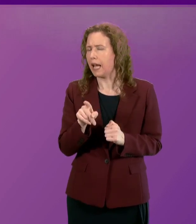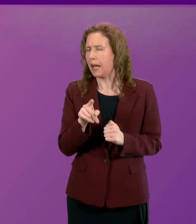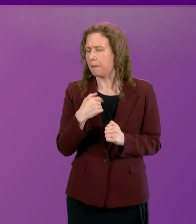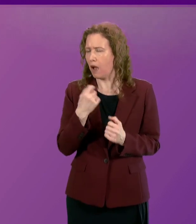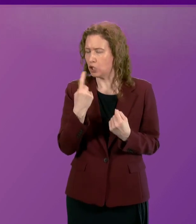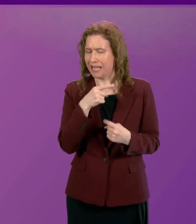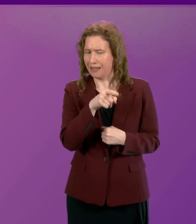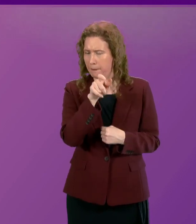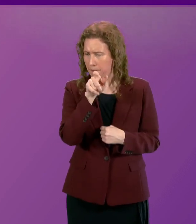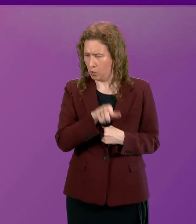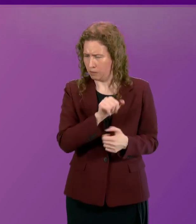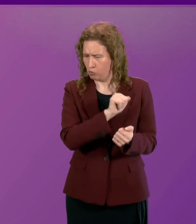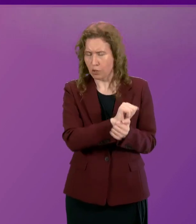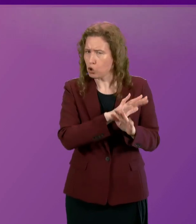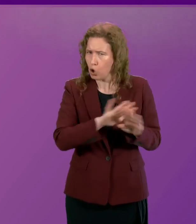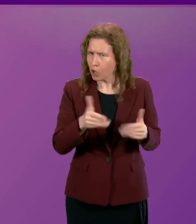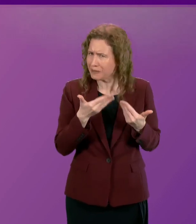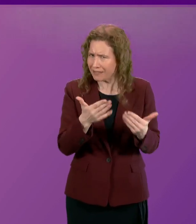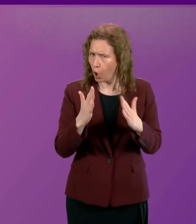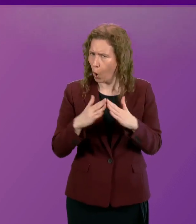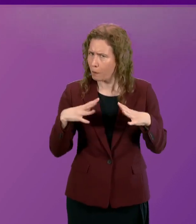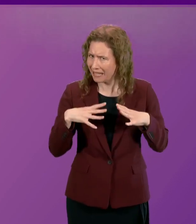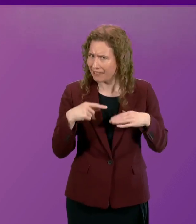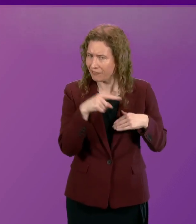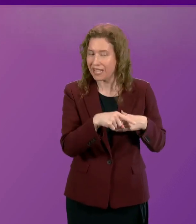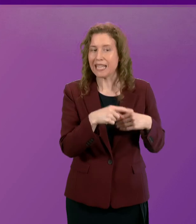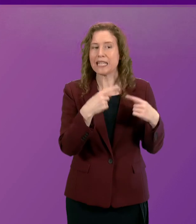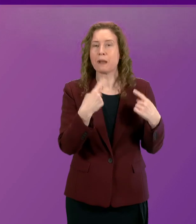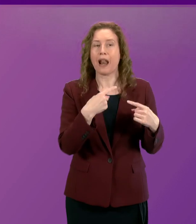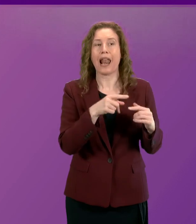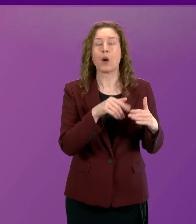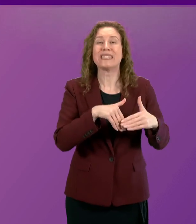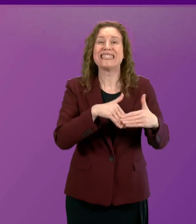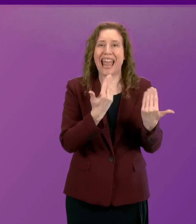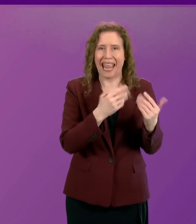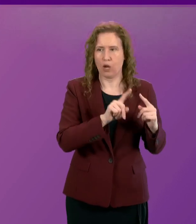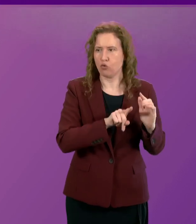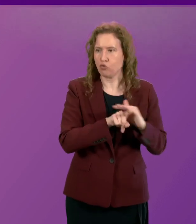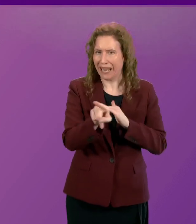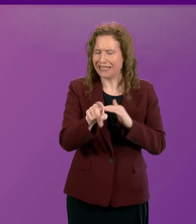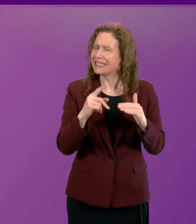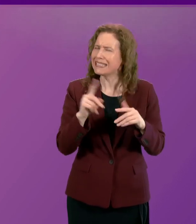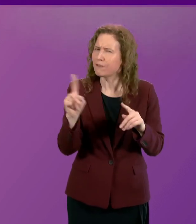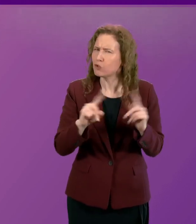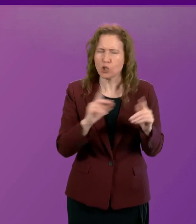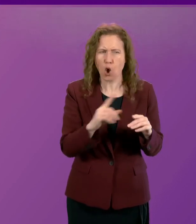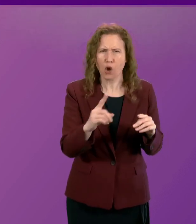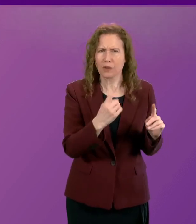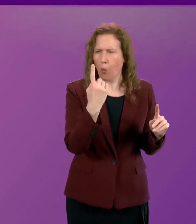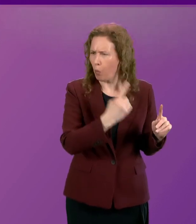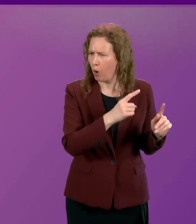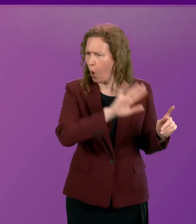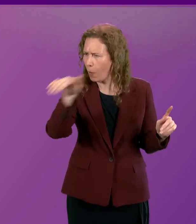home leave; he has had unescorted day release, which is a different concept in the process.